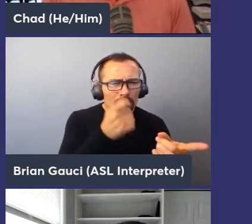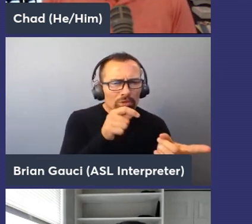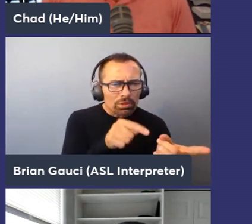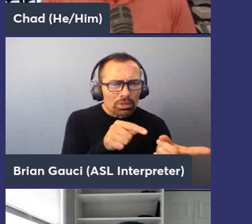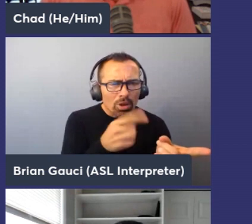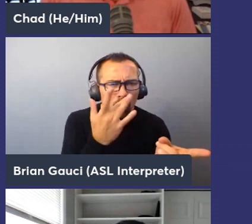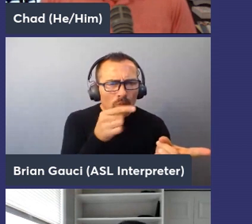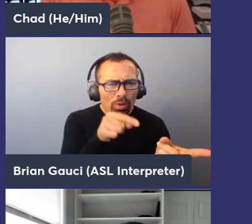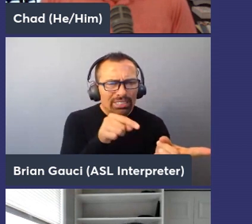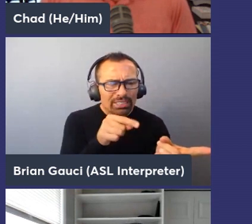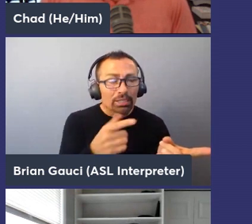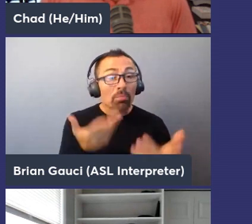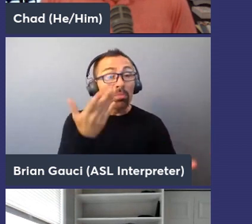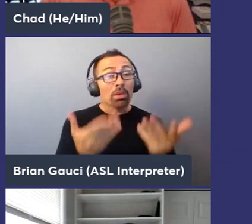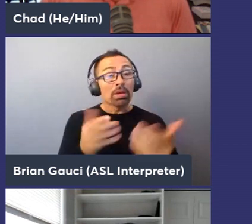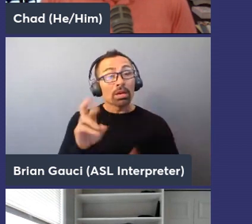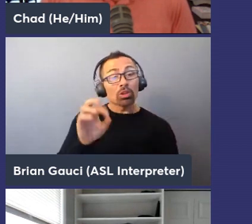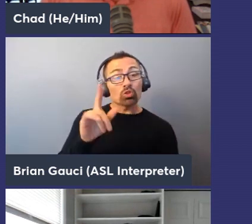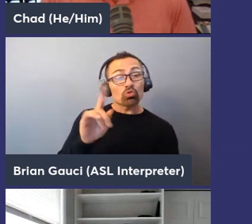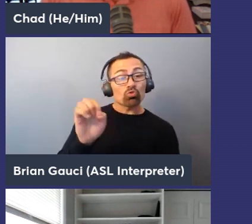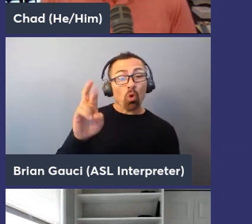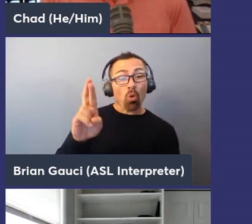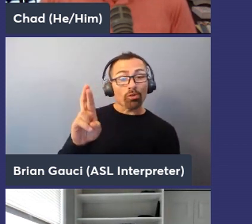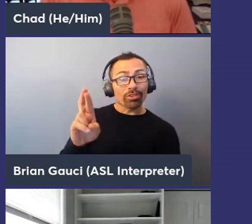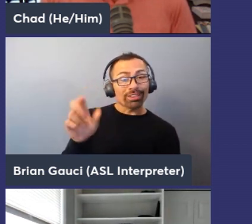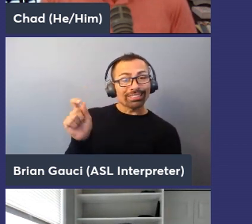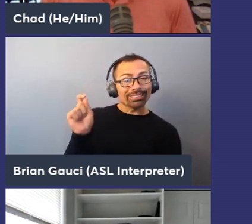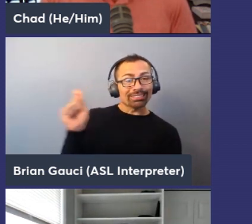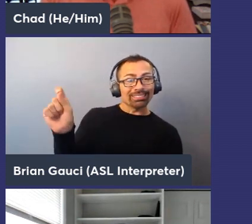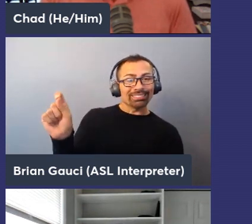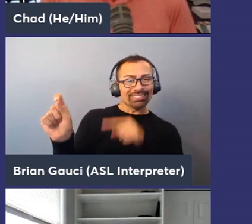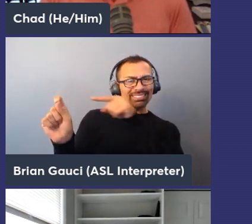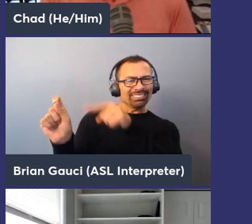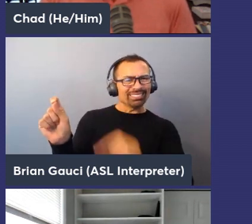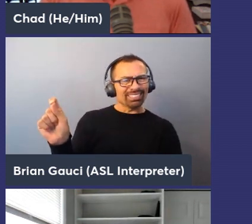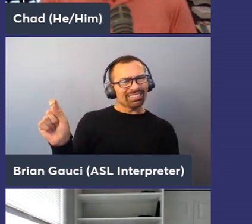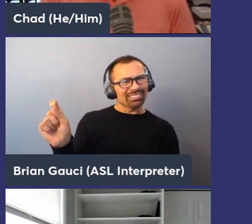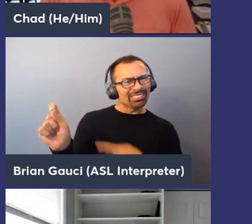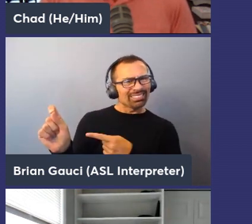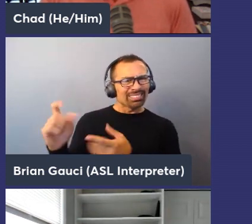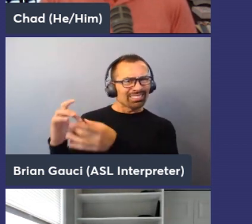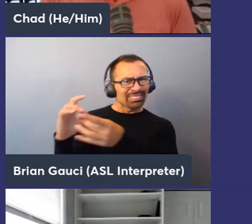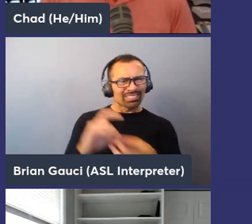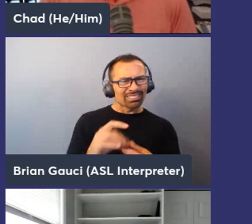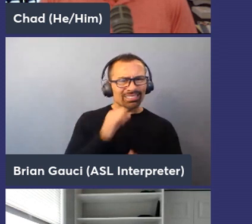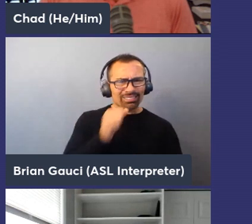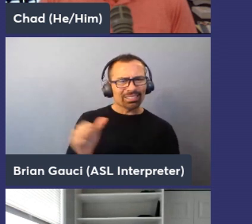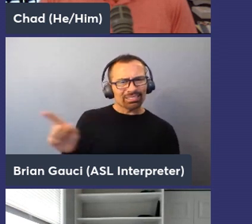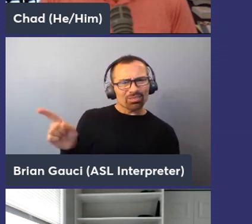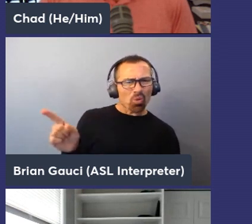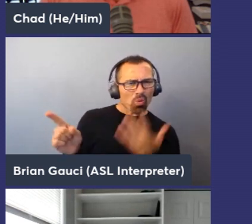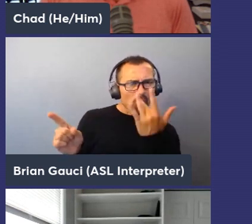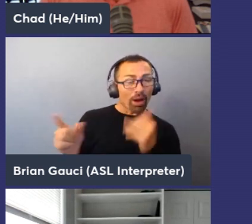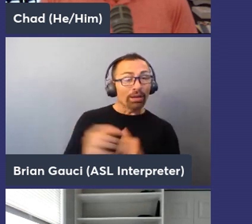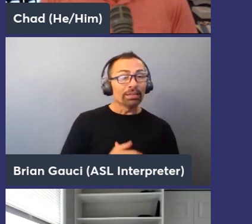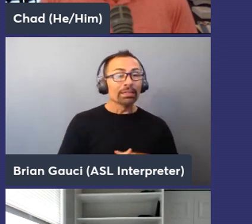sitting over here on the side that's not connected. Yeah, it felt very much like a CMDB, like you have a relationship with a CMDB